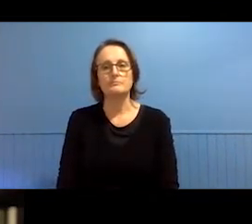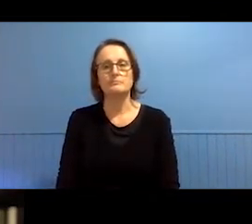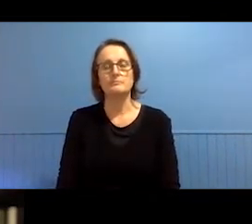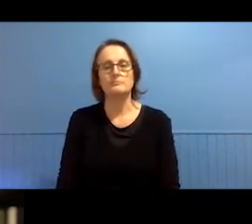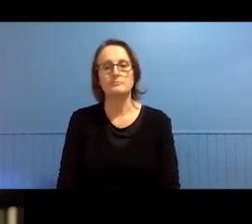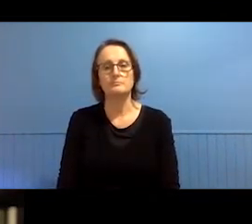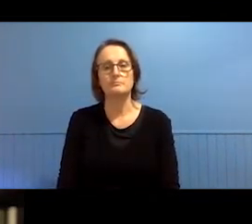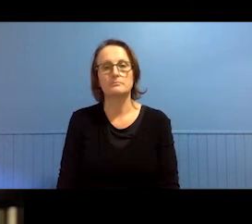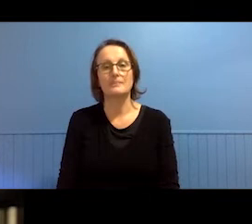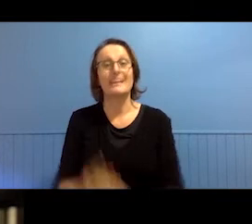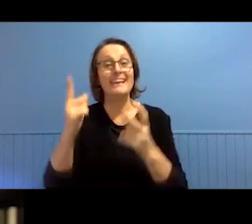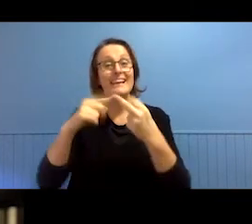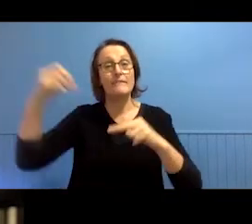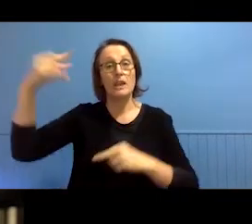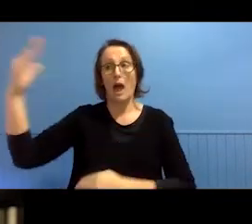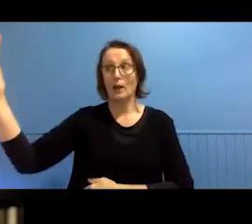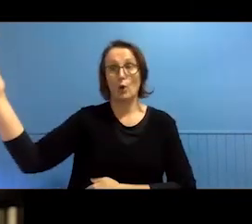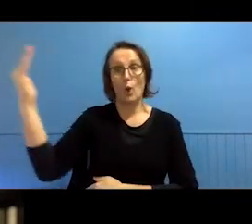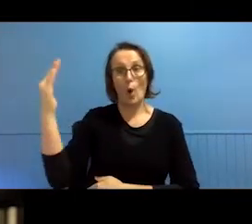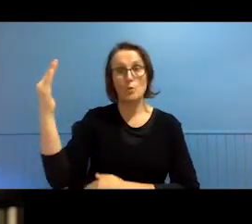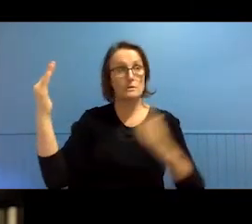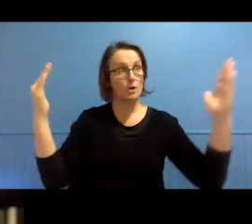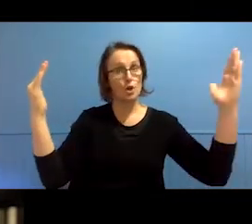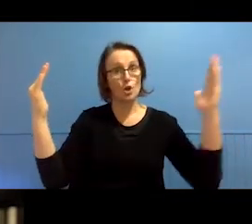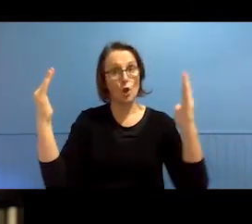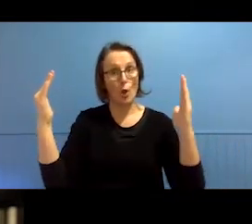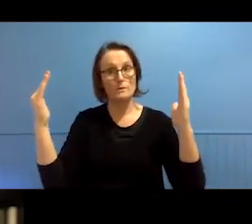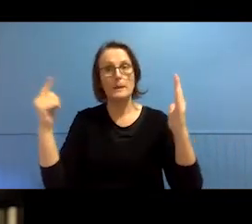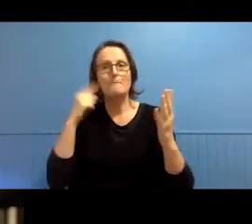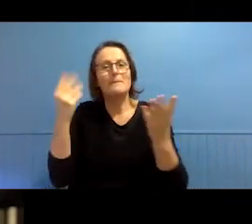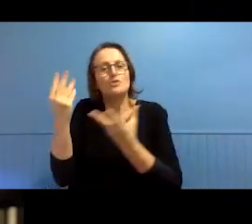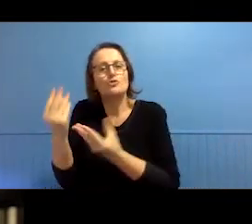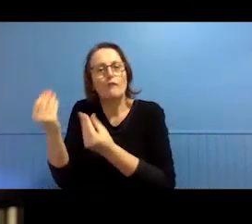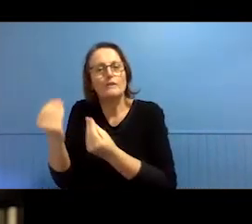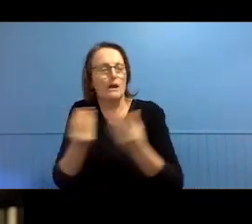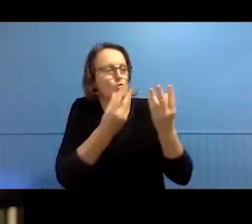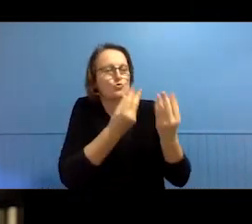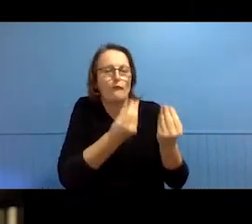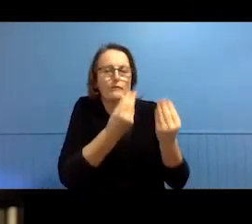actually move the lights to the person, the softer the light will become and the softer it will look upon her face. In this particular